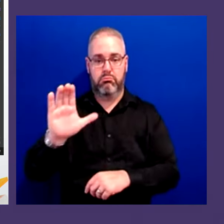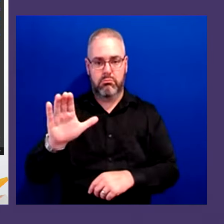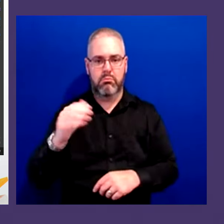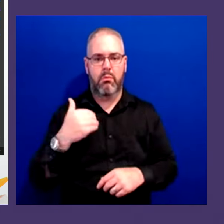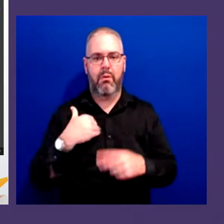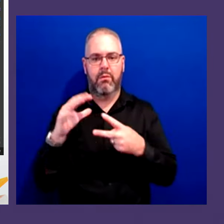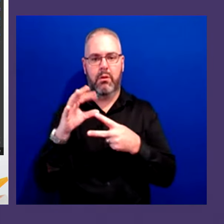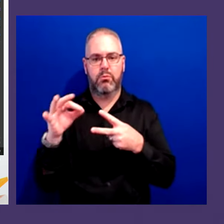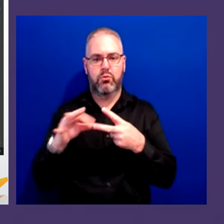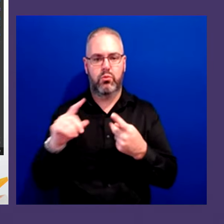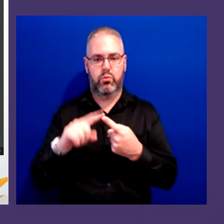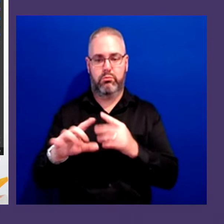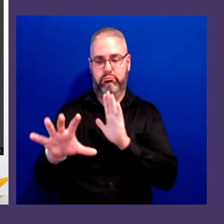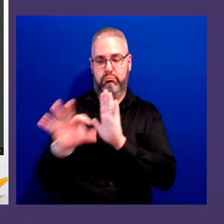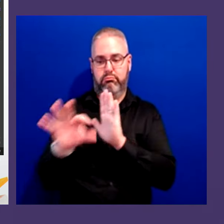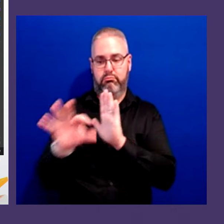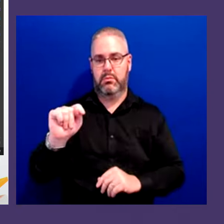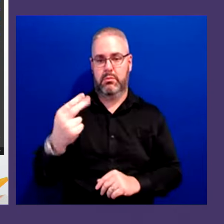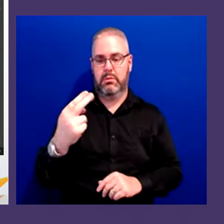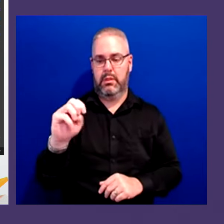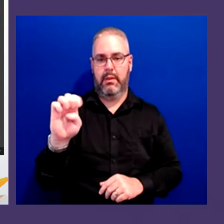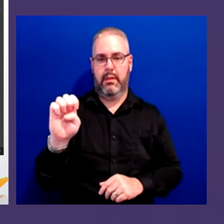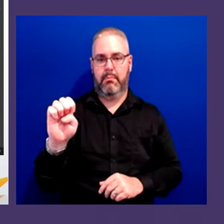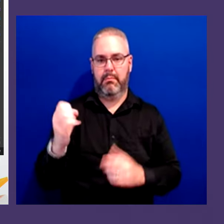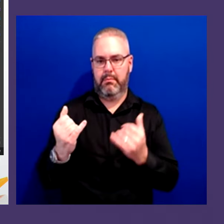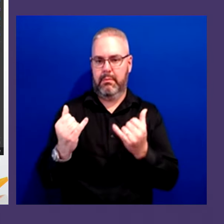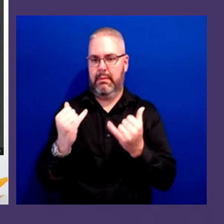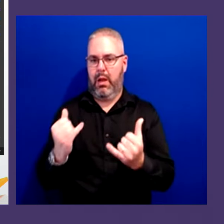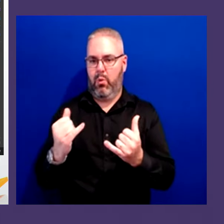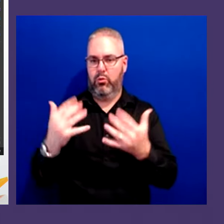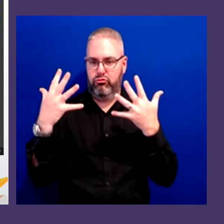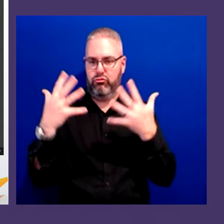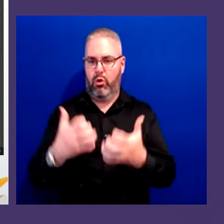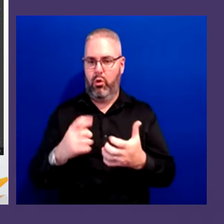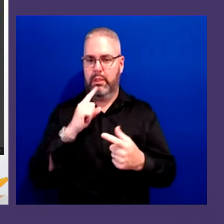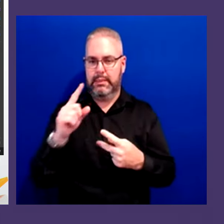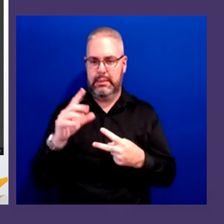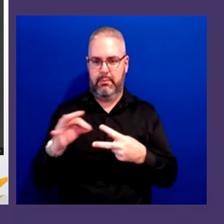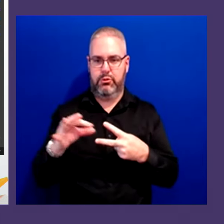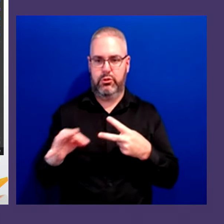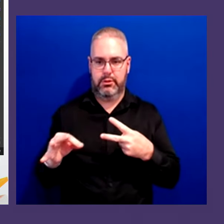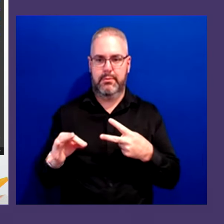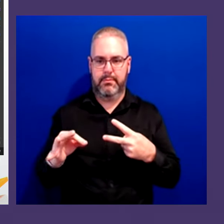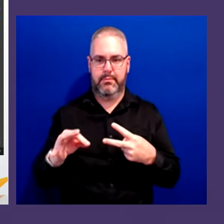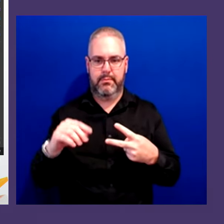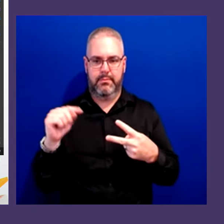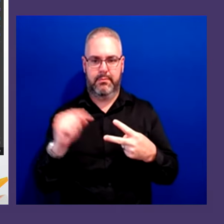a theme and dark is now an option, which is great because now in using this,